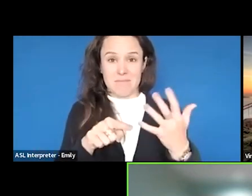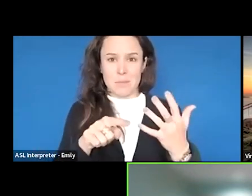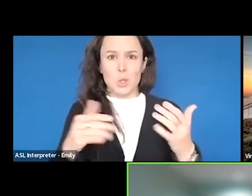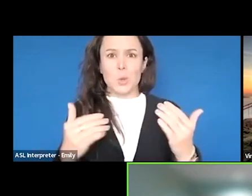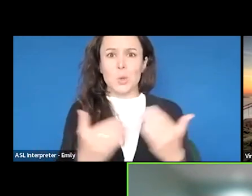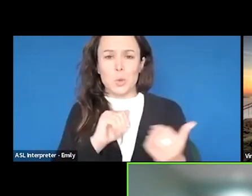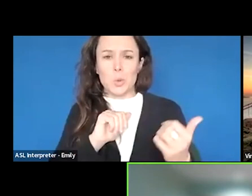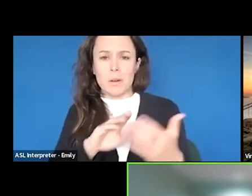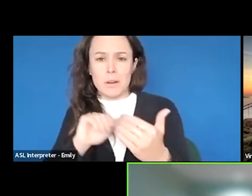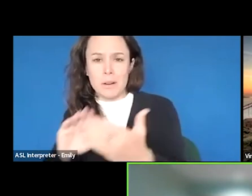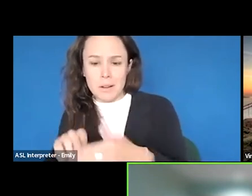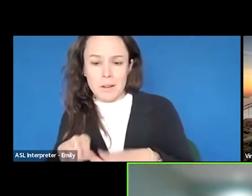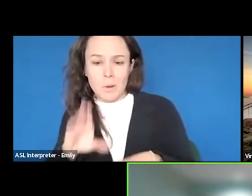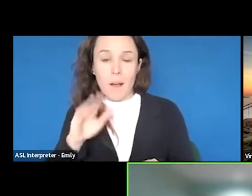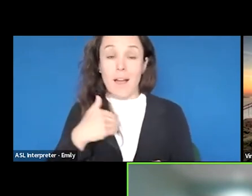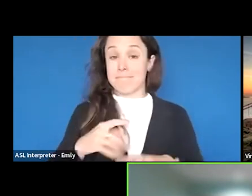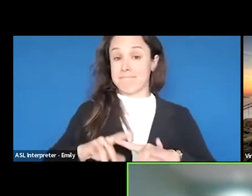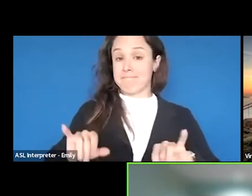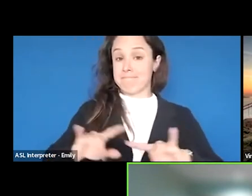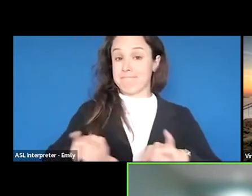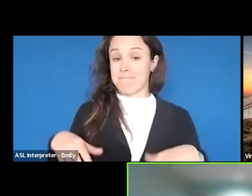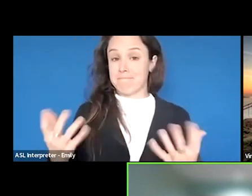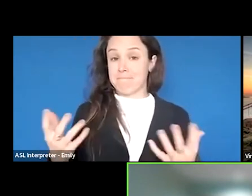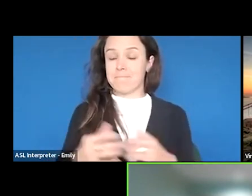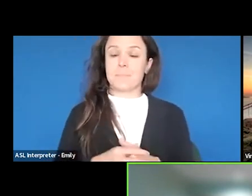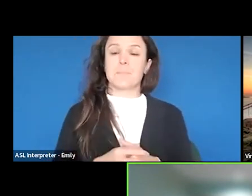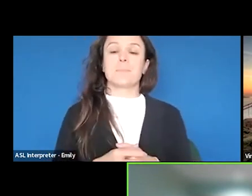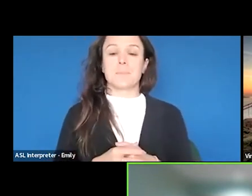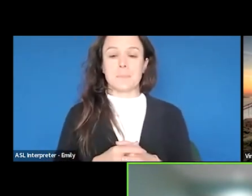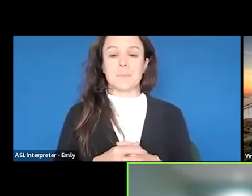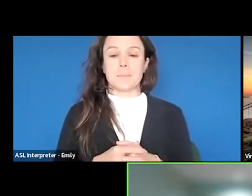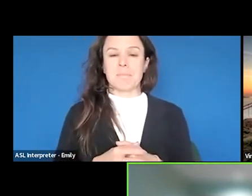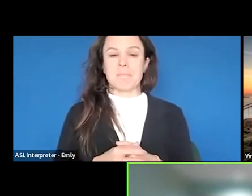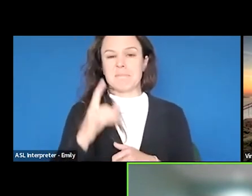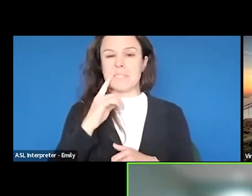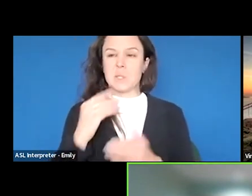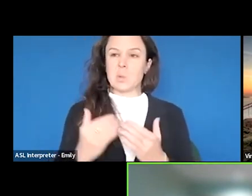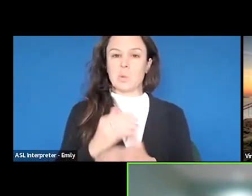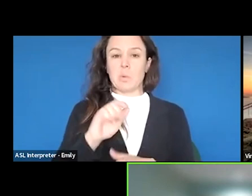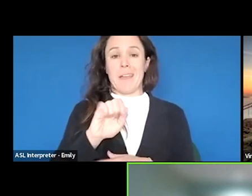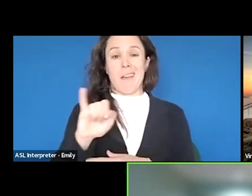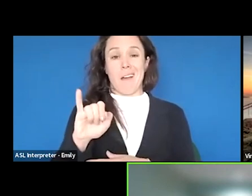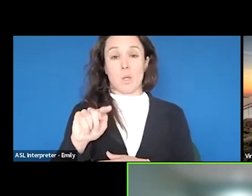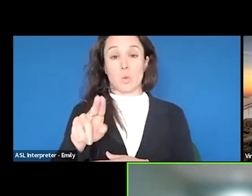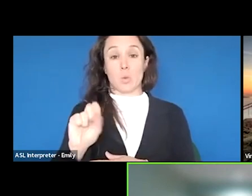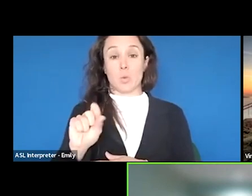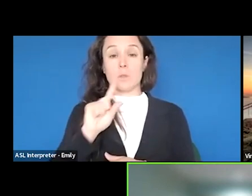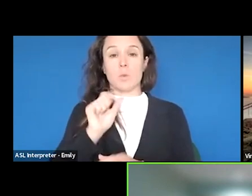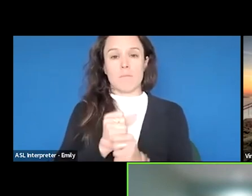At the same time, while these new AI tools will create those societal changes,